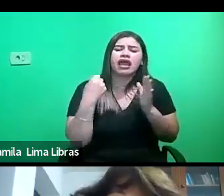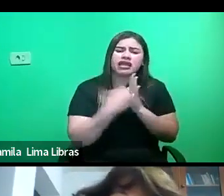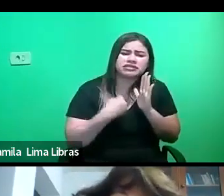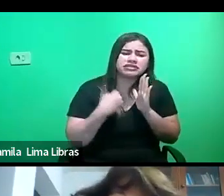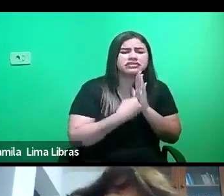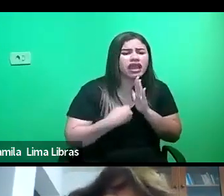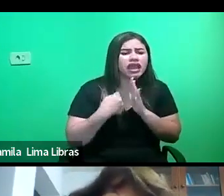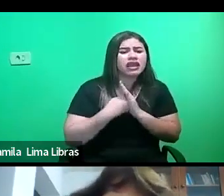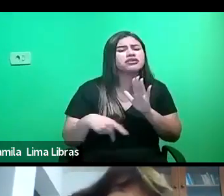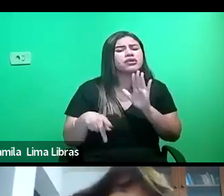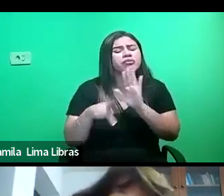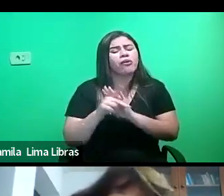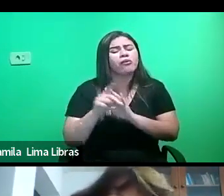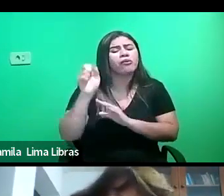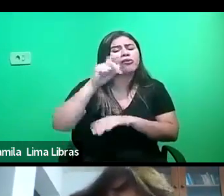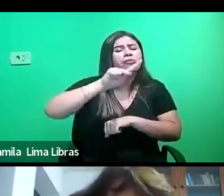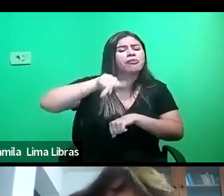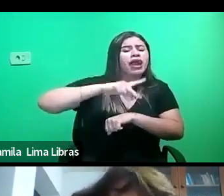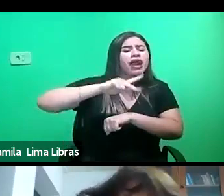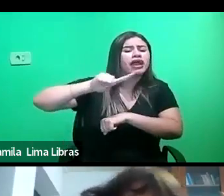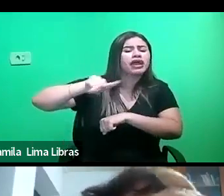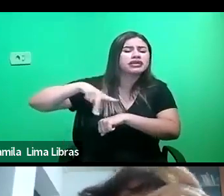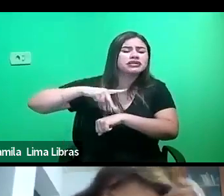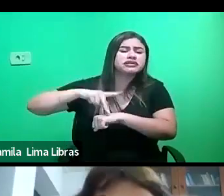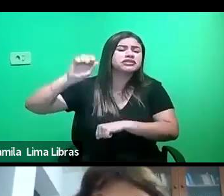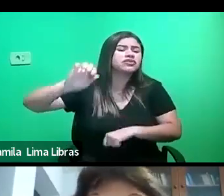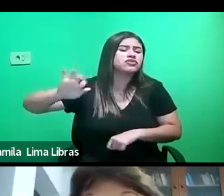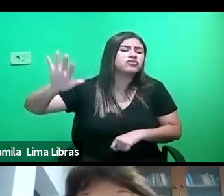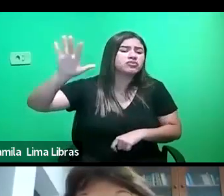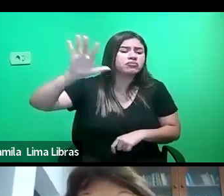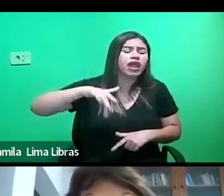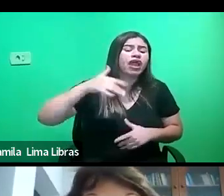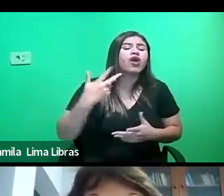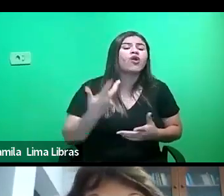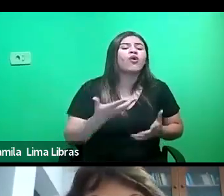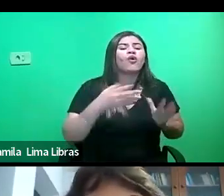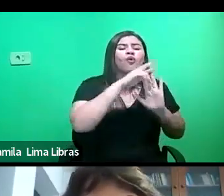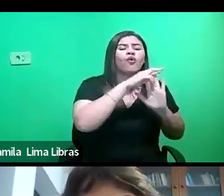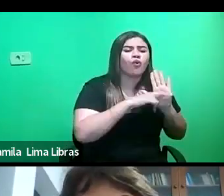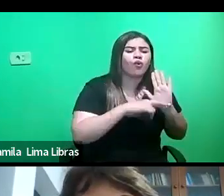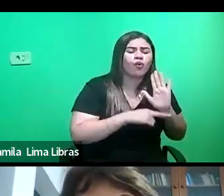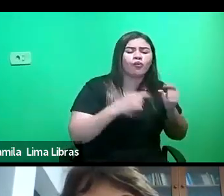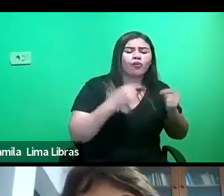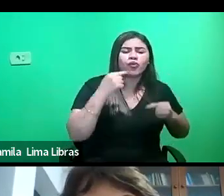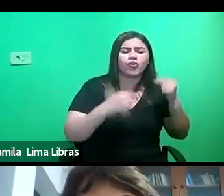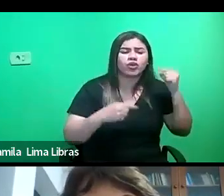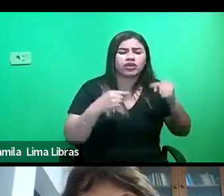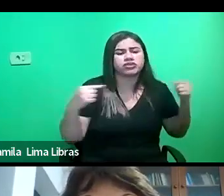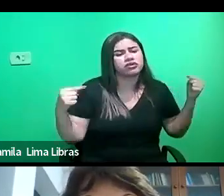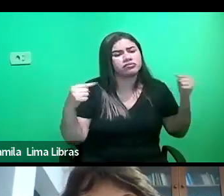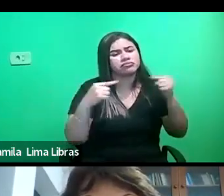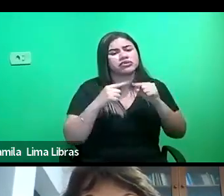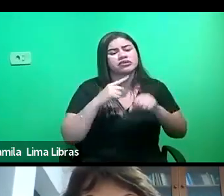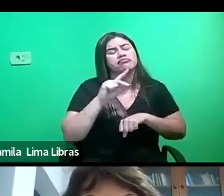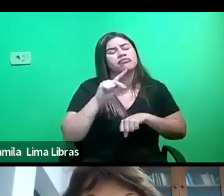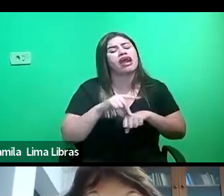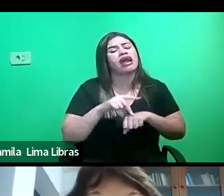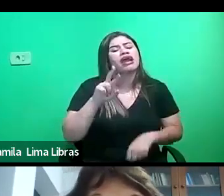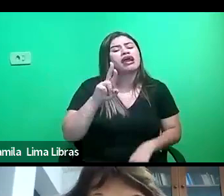that think they do control it all and think they do have all the answers. here answers here in the Uk we don't I think we're on our